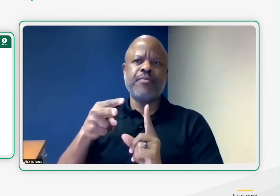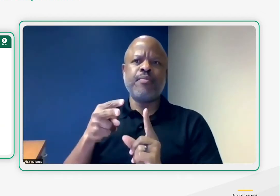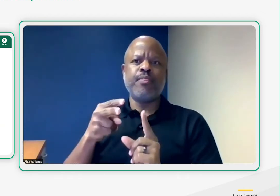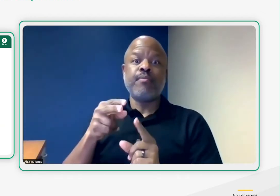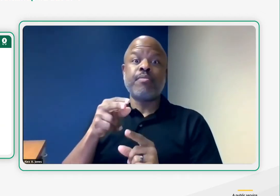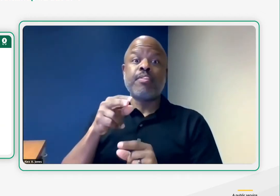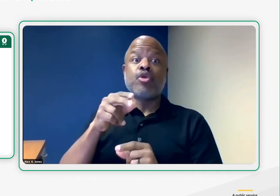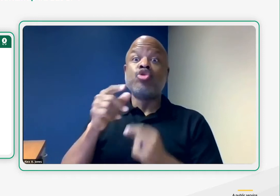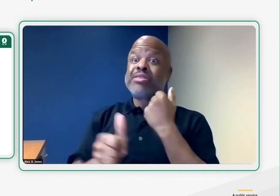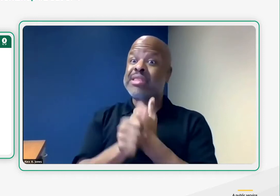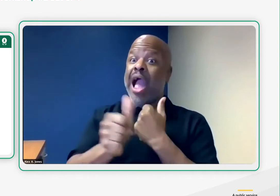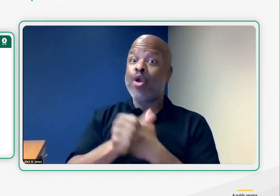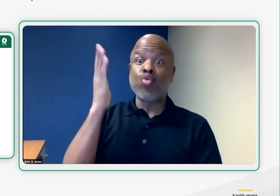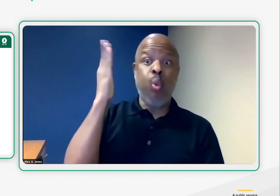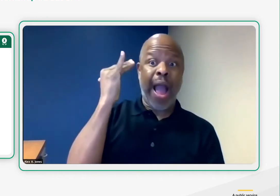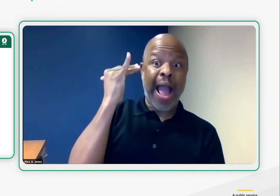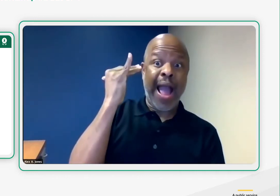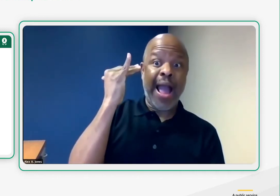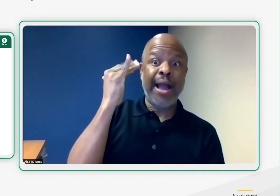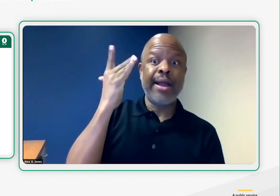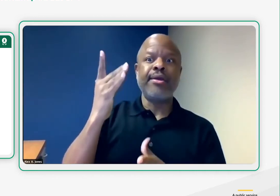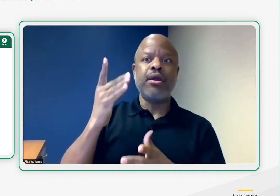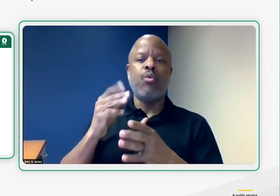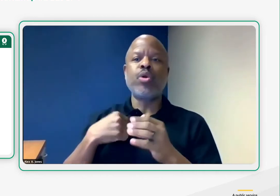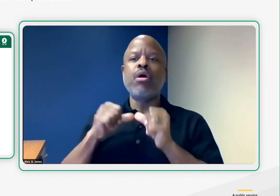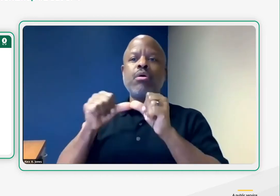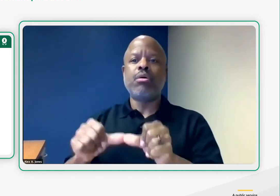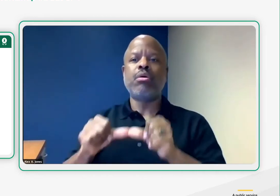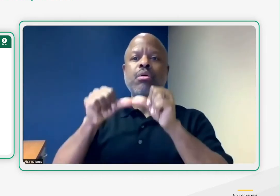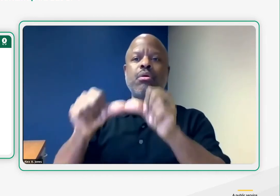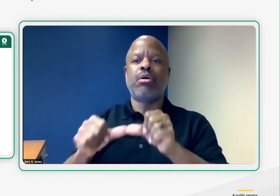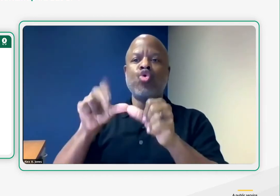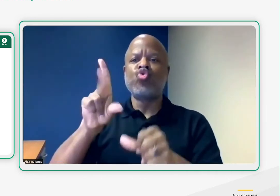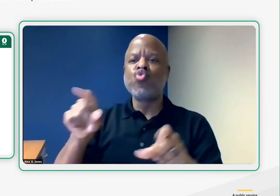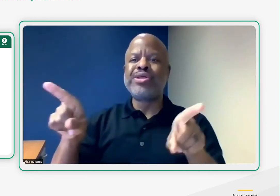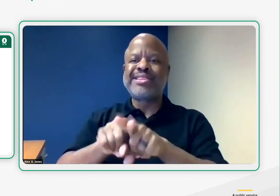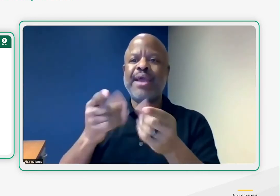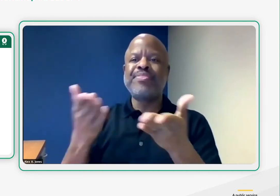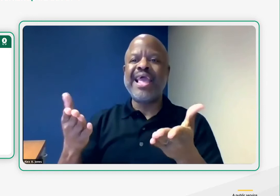And so, the danger of that is that you continue to do the same thing.